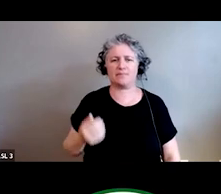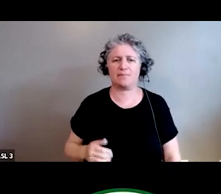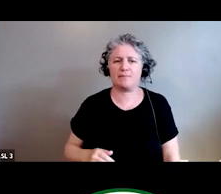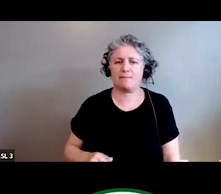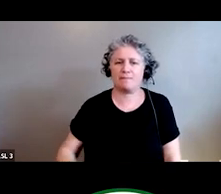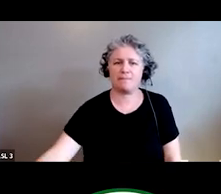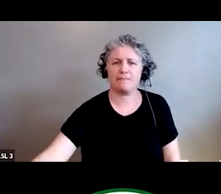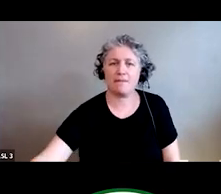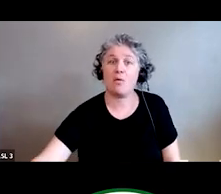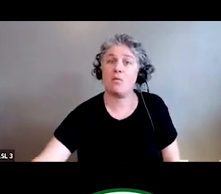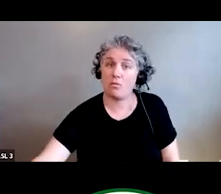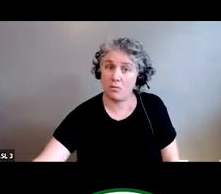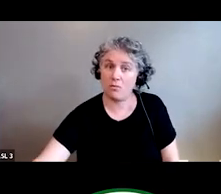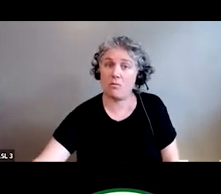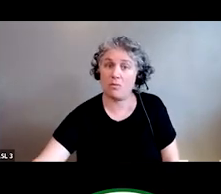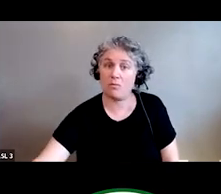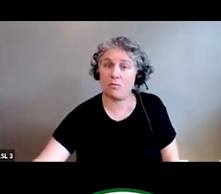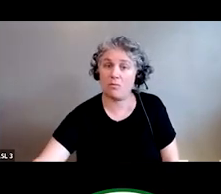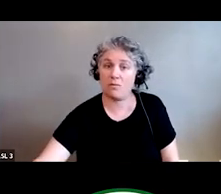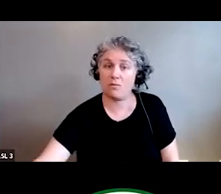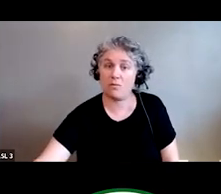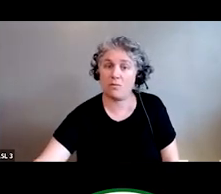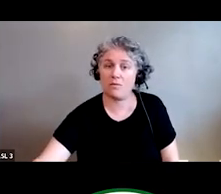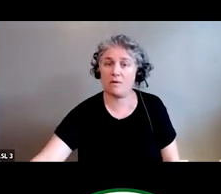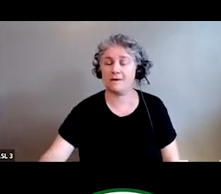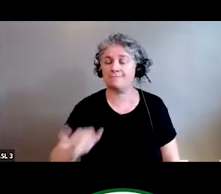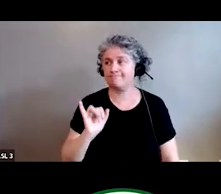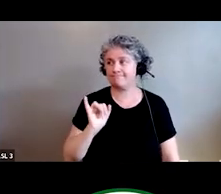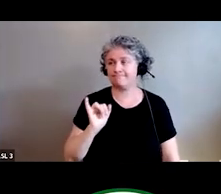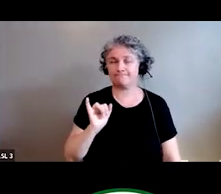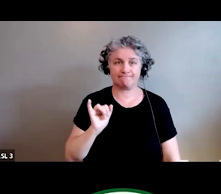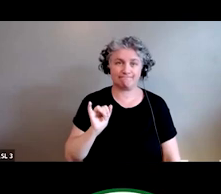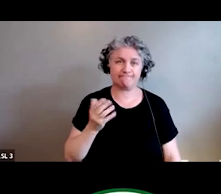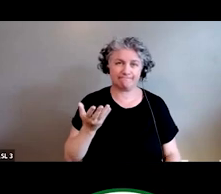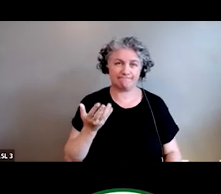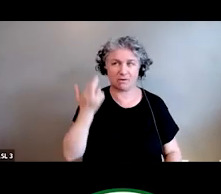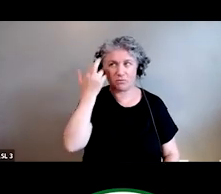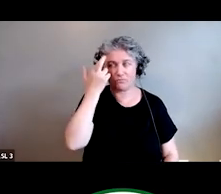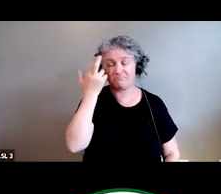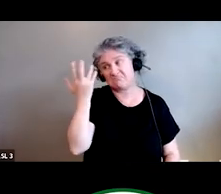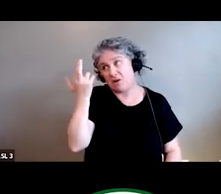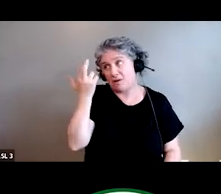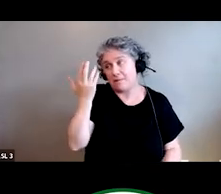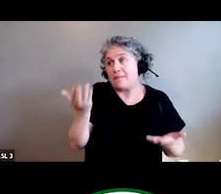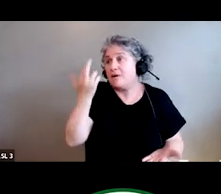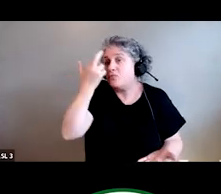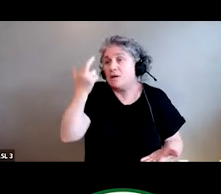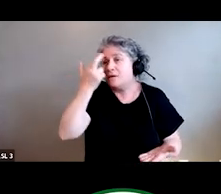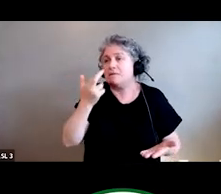Indeed it's yeah realizing again like your aspirations of being there in the park and